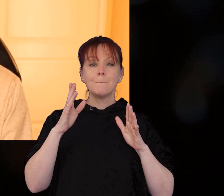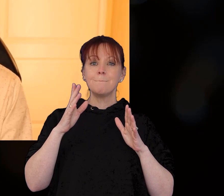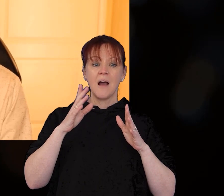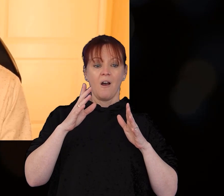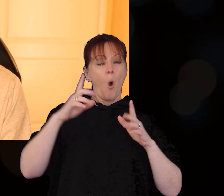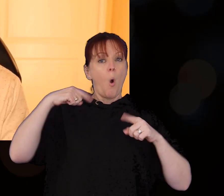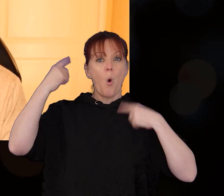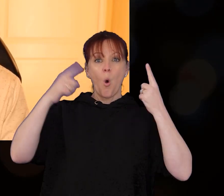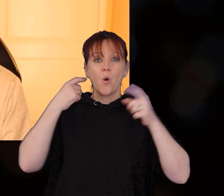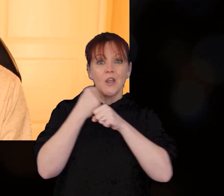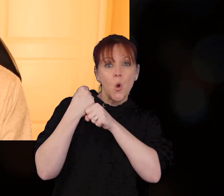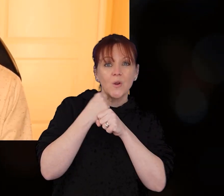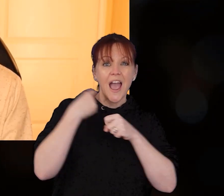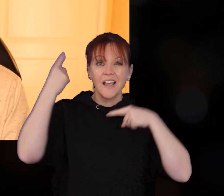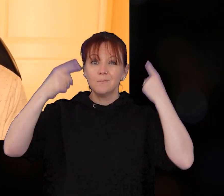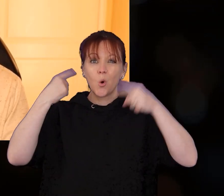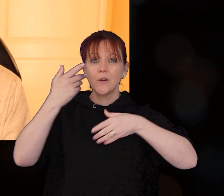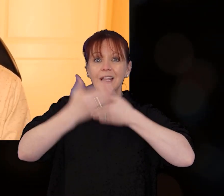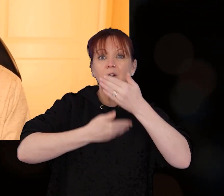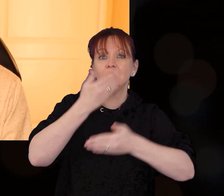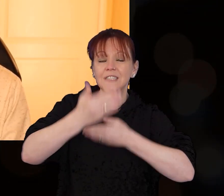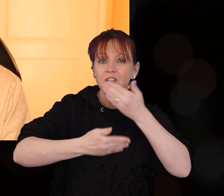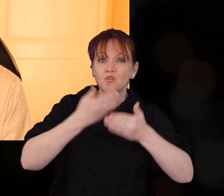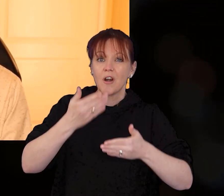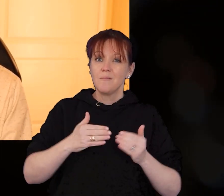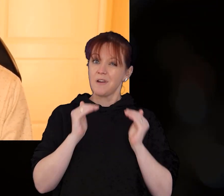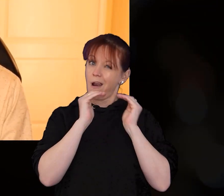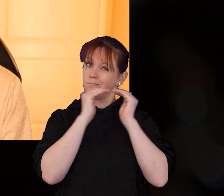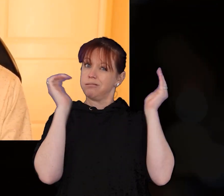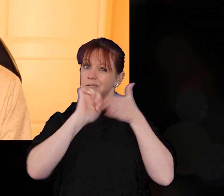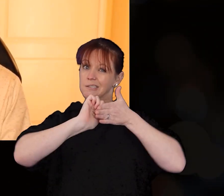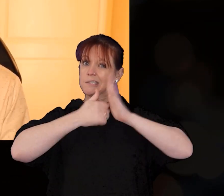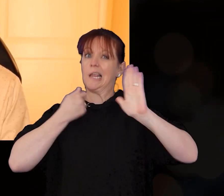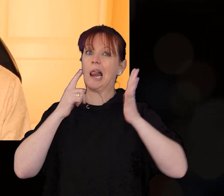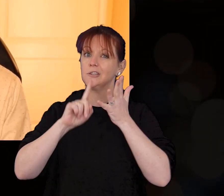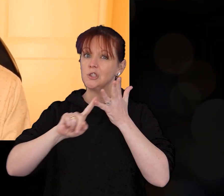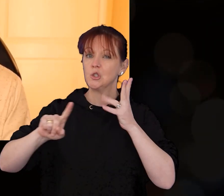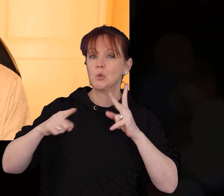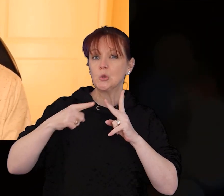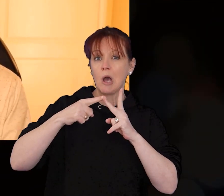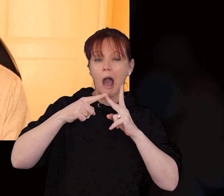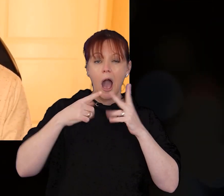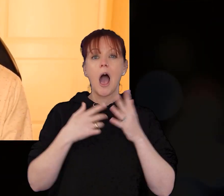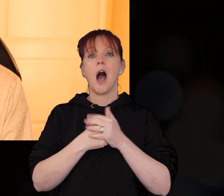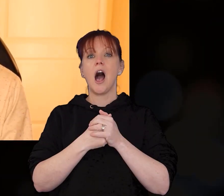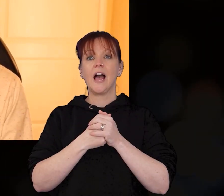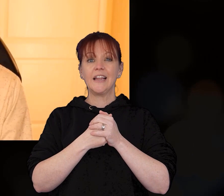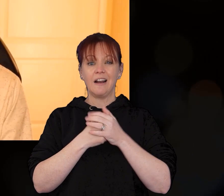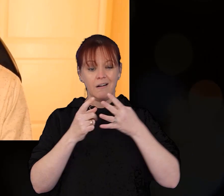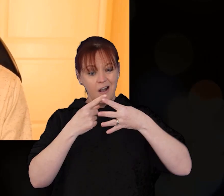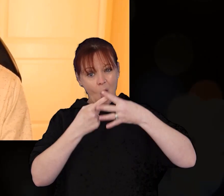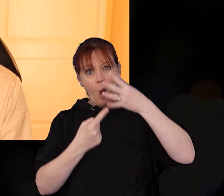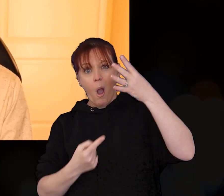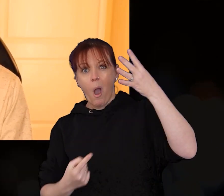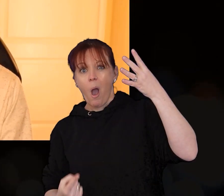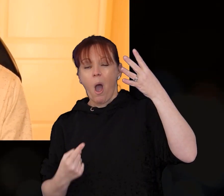to highly scalable UI, detailed menu narrations, including map screens to blind accessible overworld navigation